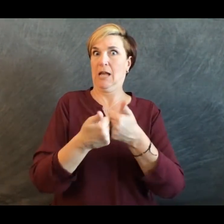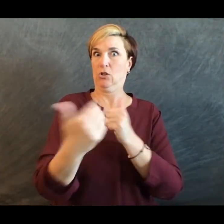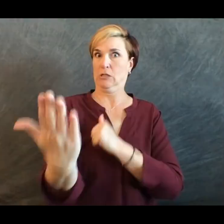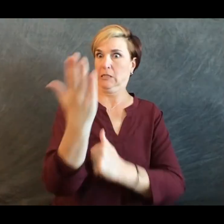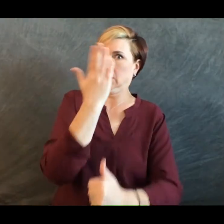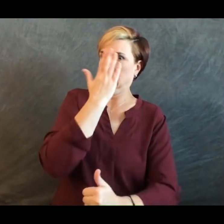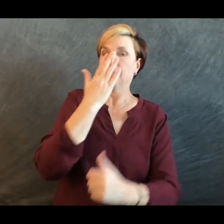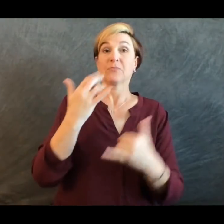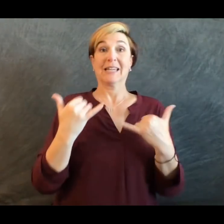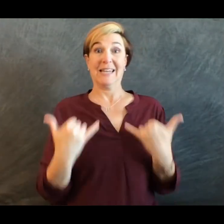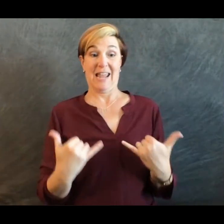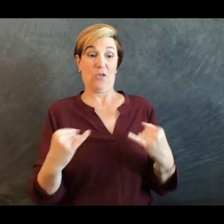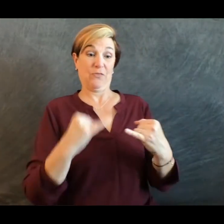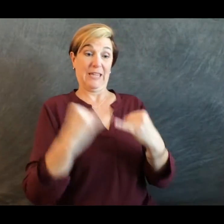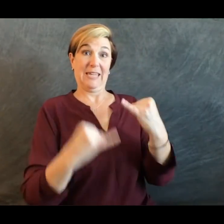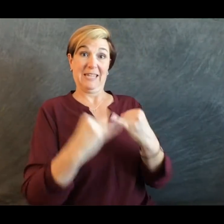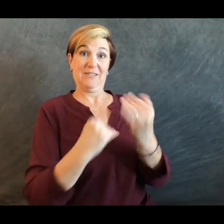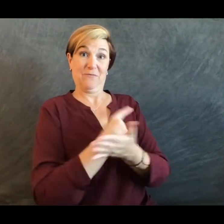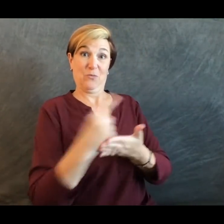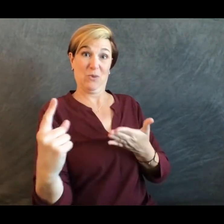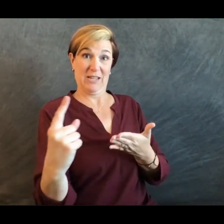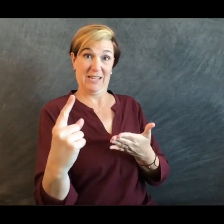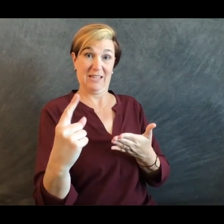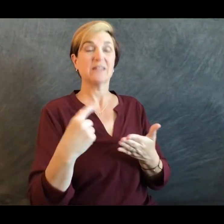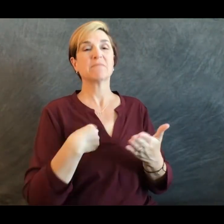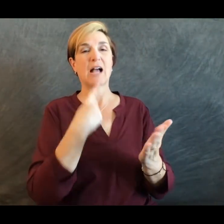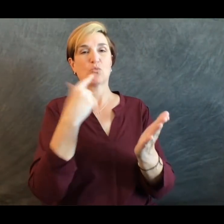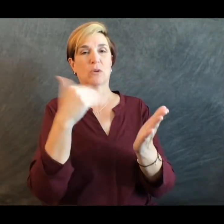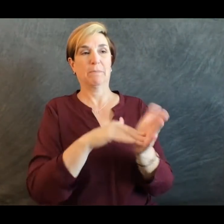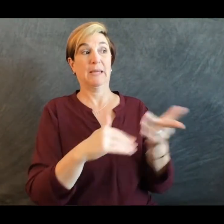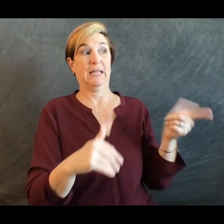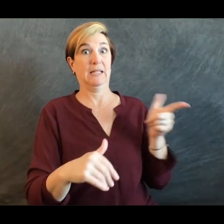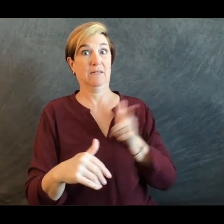reiterating what you've heard mitigation works it definitively and